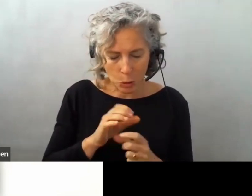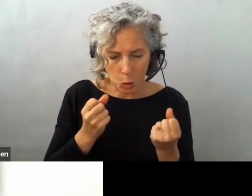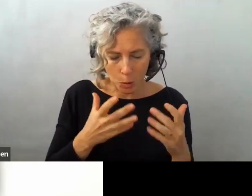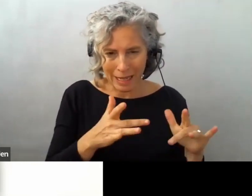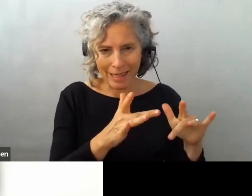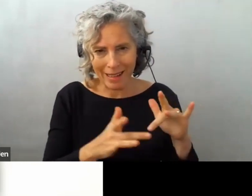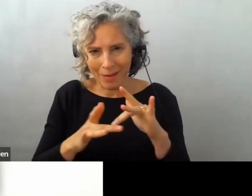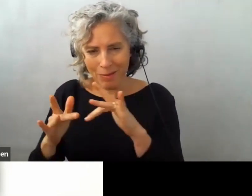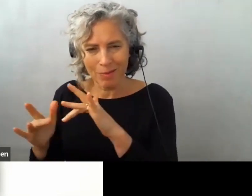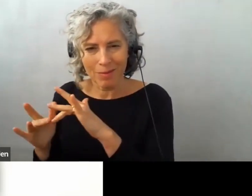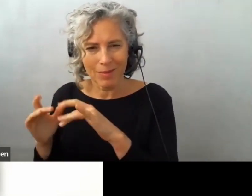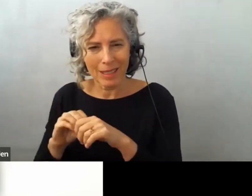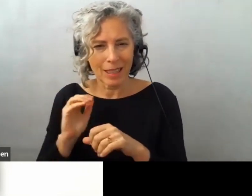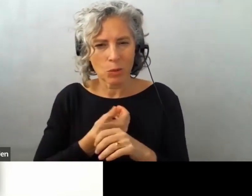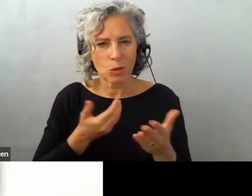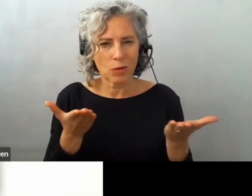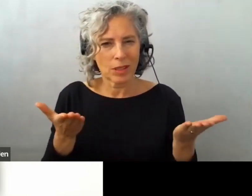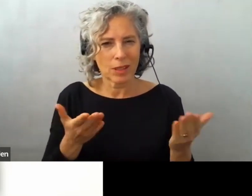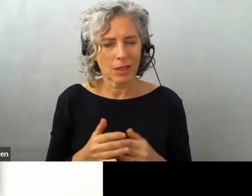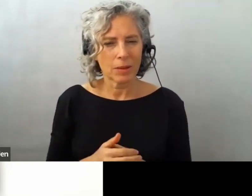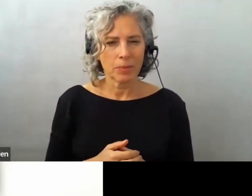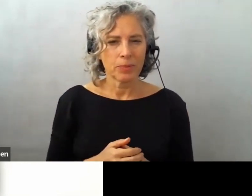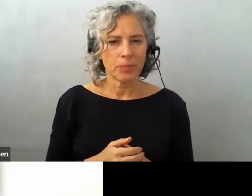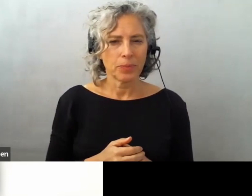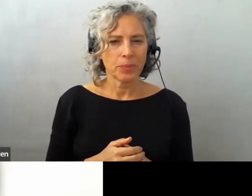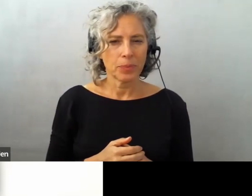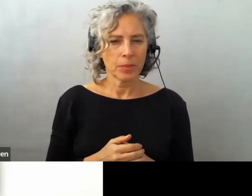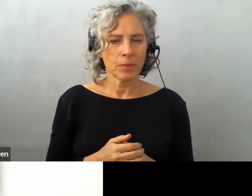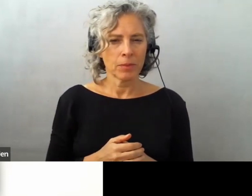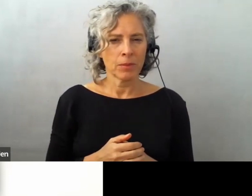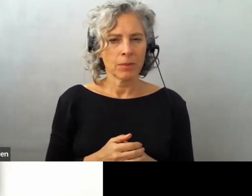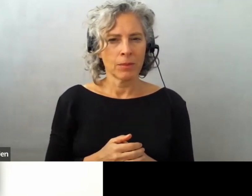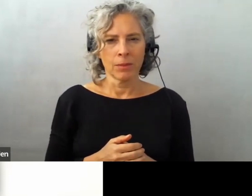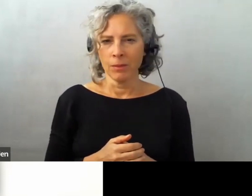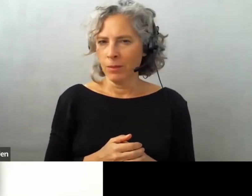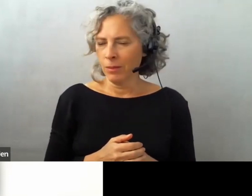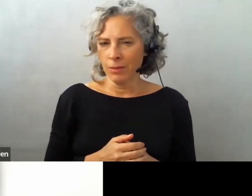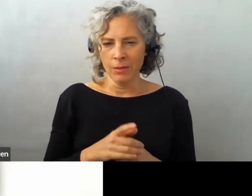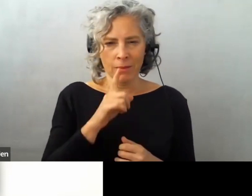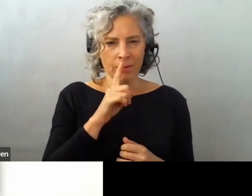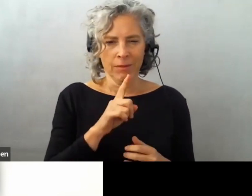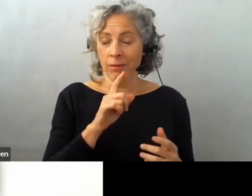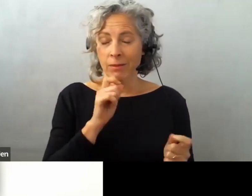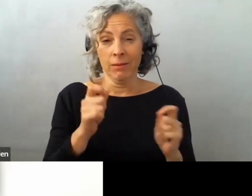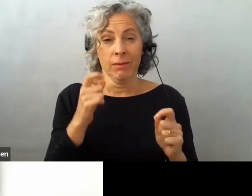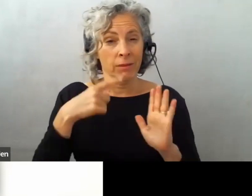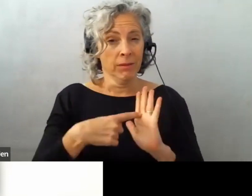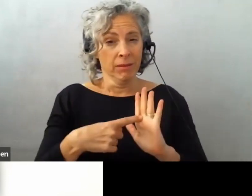experience. Um, and there's been little change in certain areas for example, getting home and